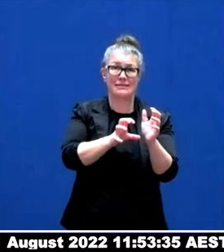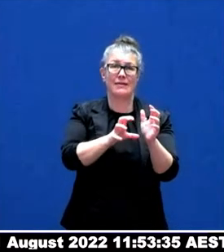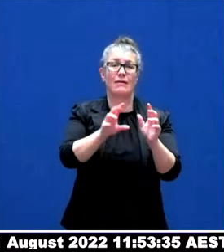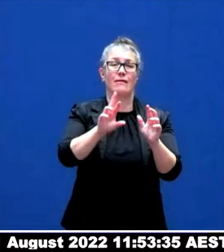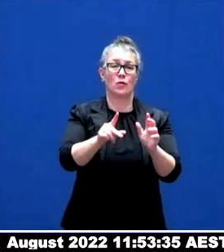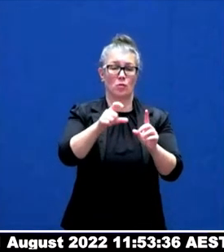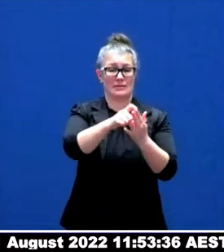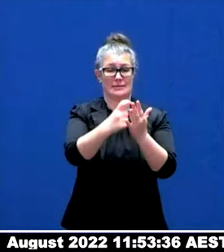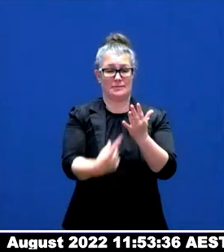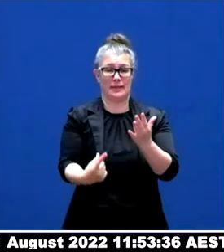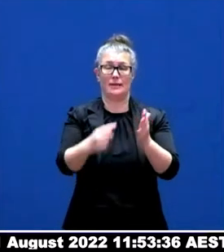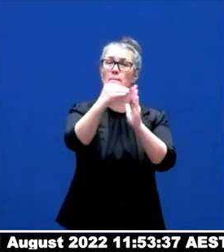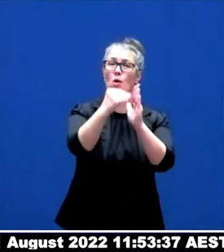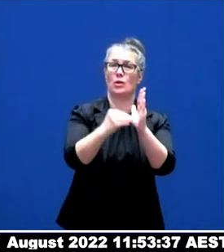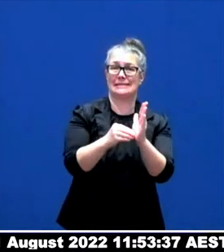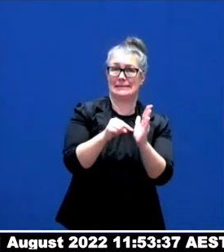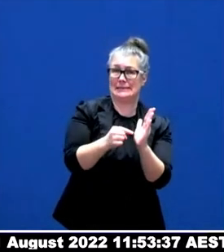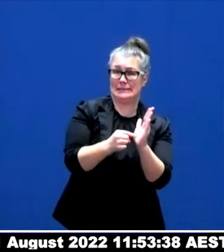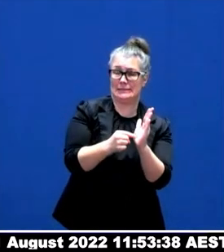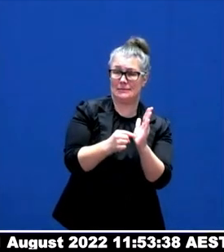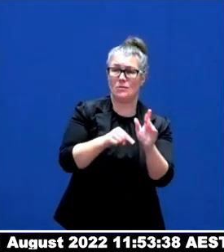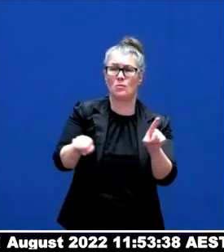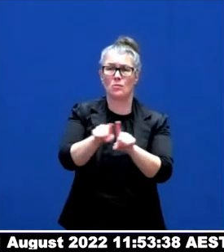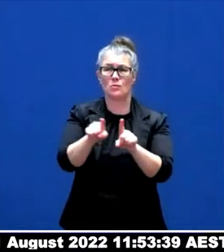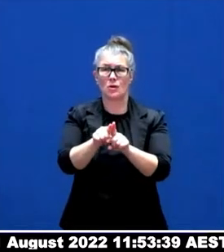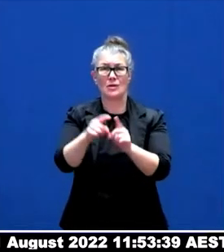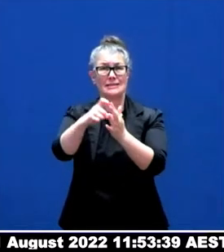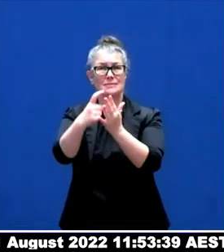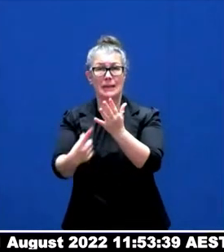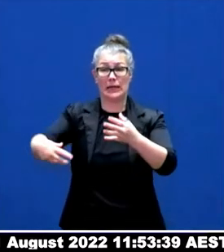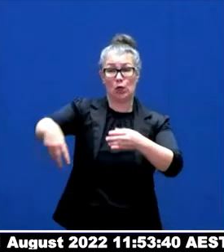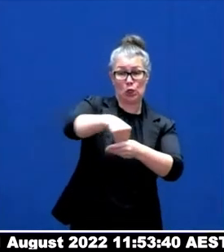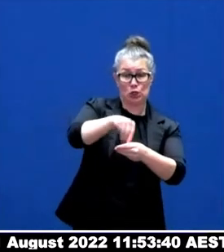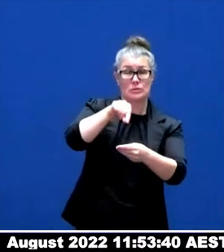We also work to principles of disability inclusion across all portfolios of the